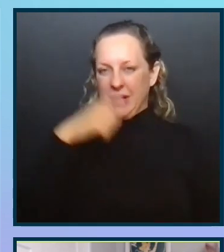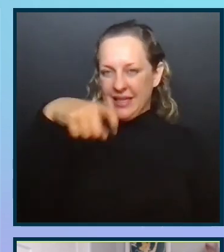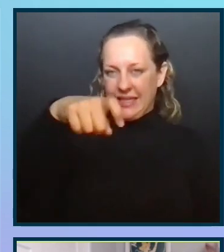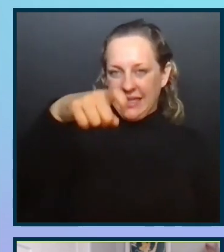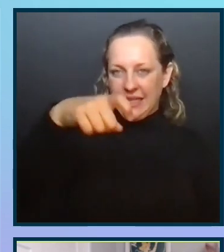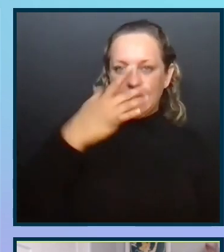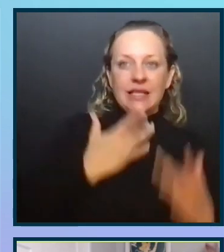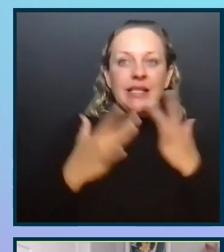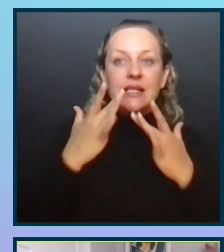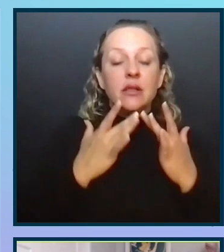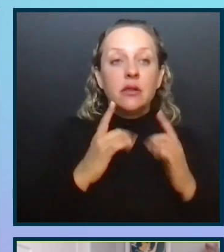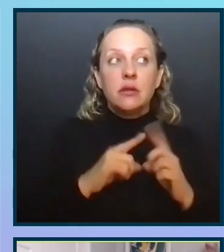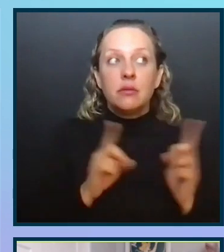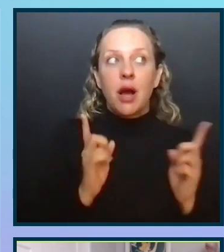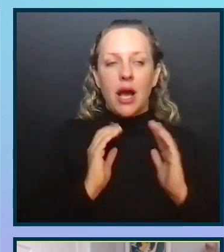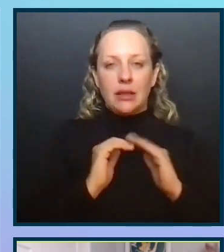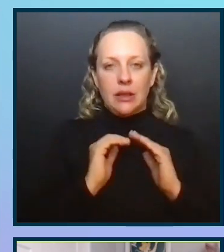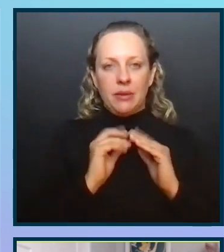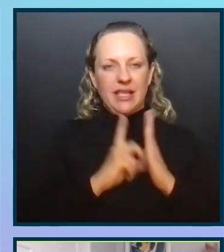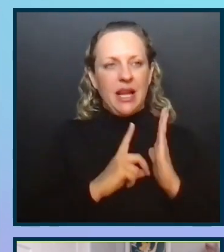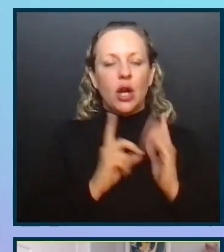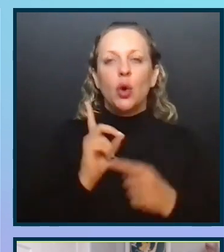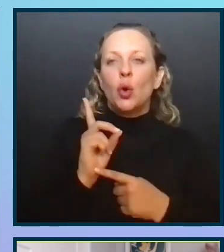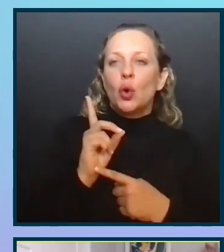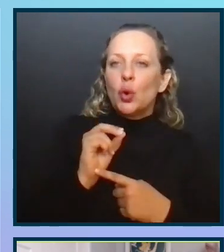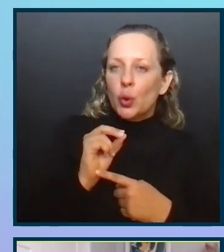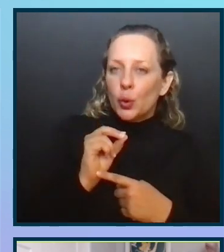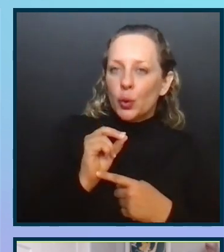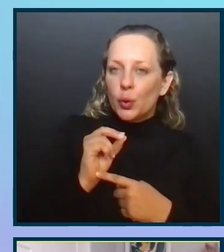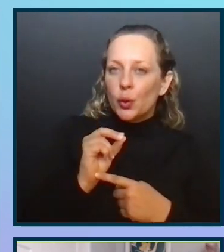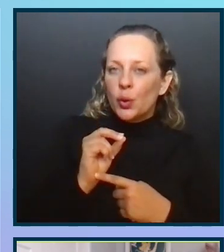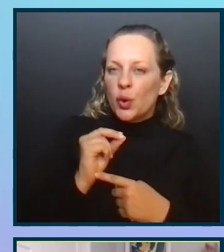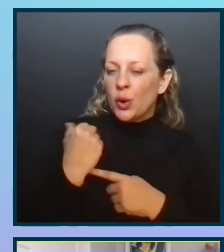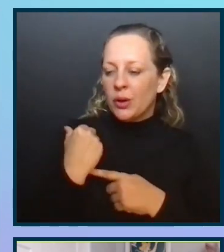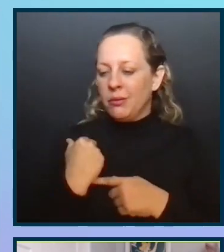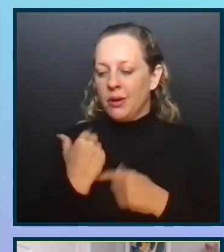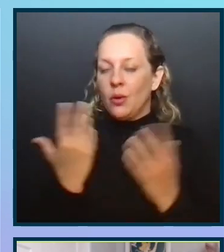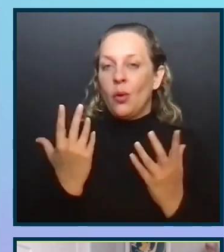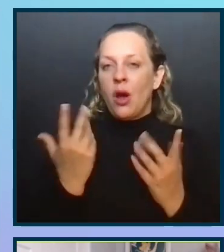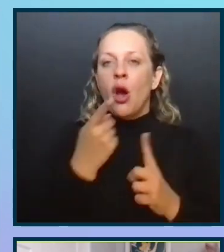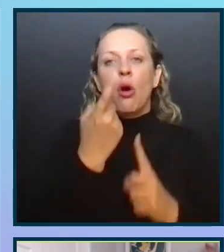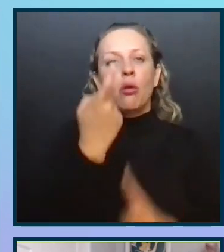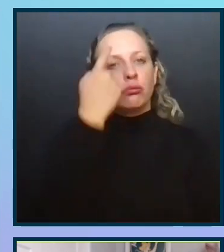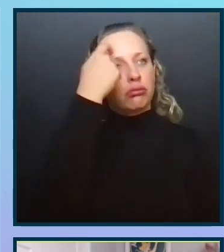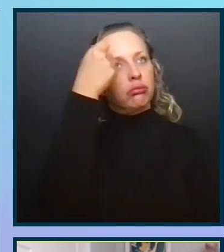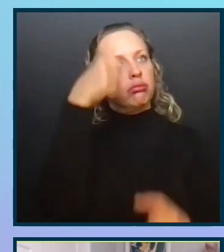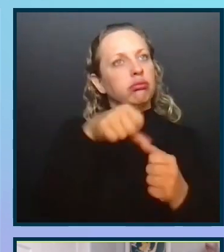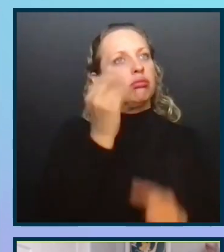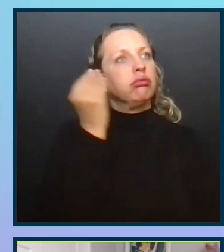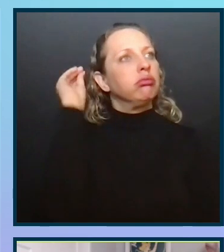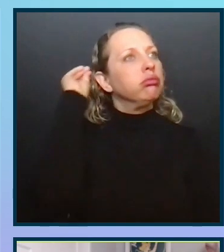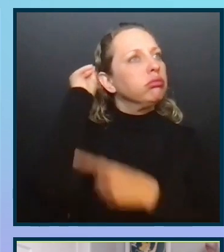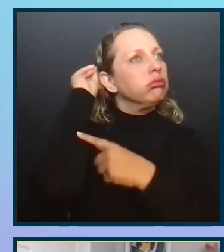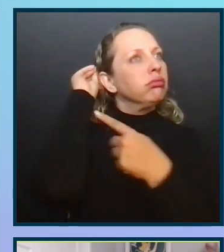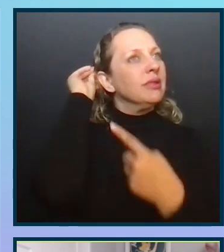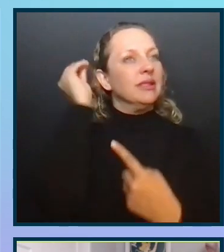but then what does an accessibility designer do? Now, keep in mind, what I'm gonna be talking about in this section,